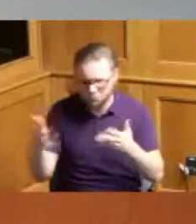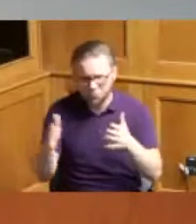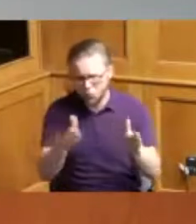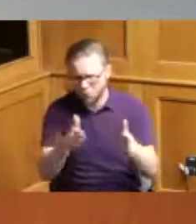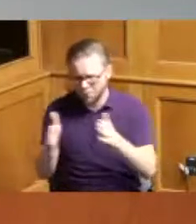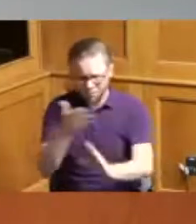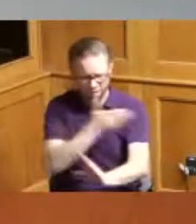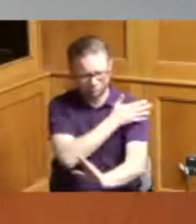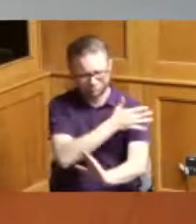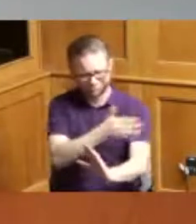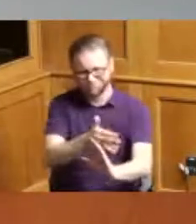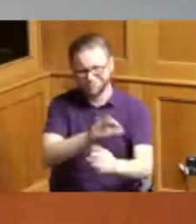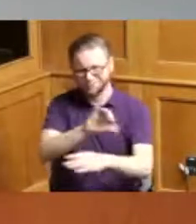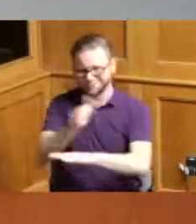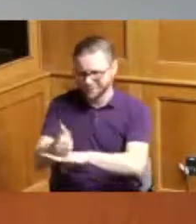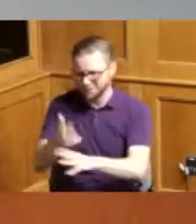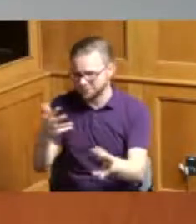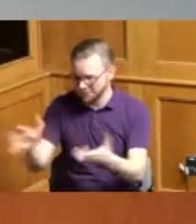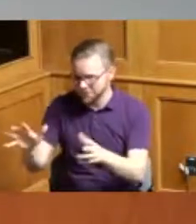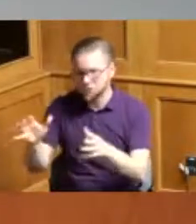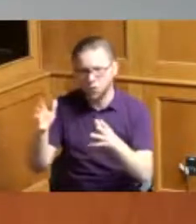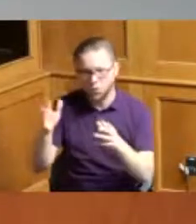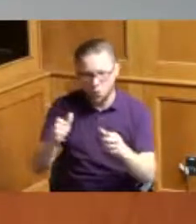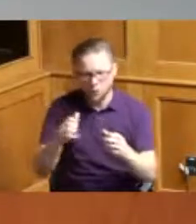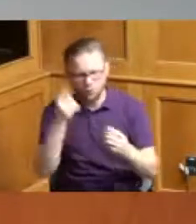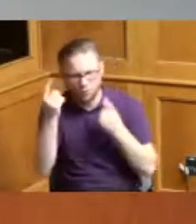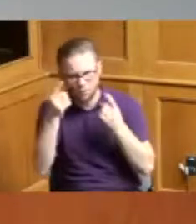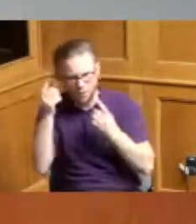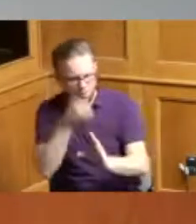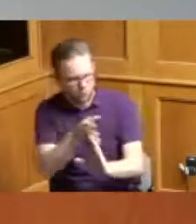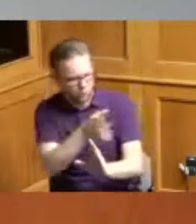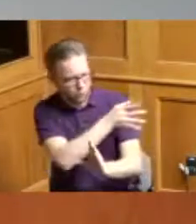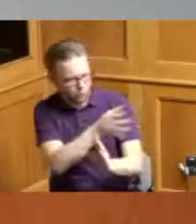that into account to make sure that we're working in collaboration with all the other events that